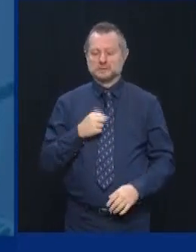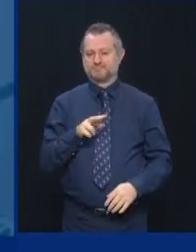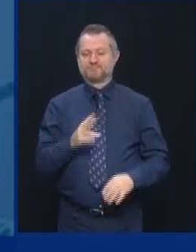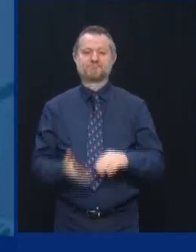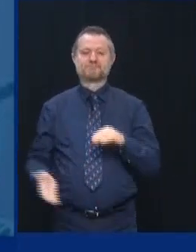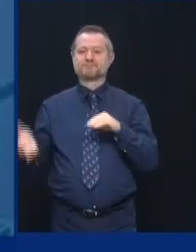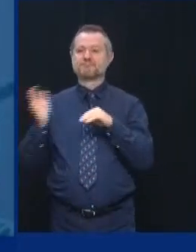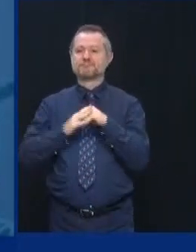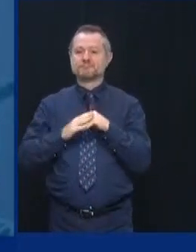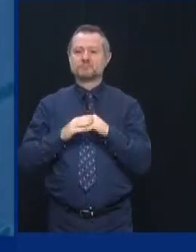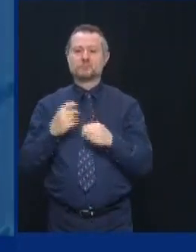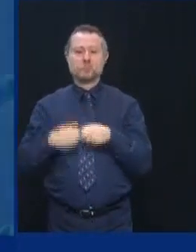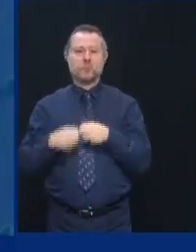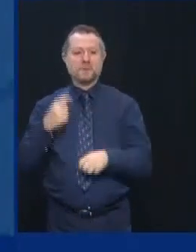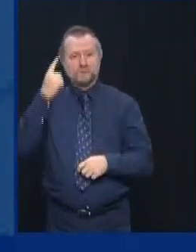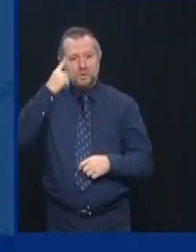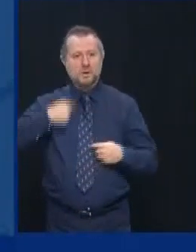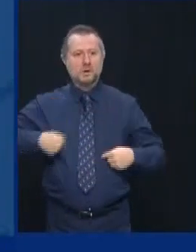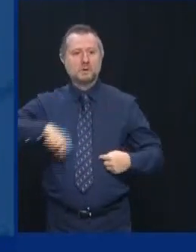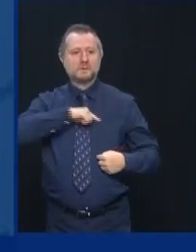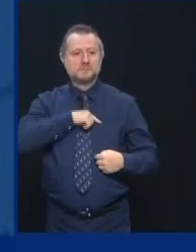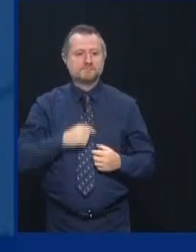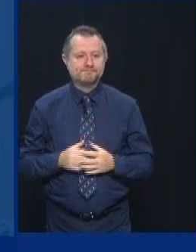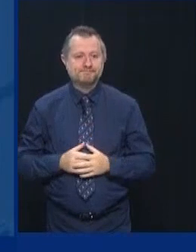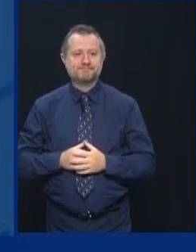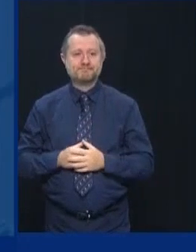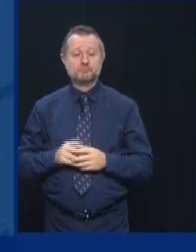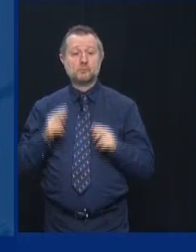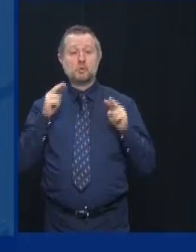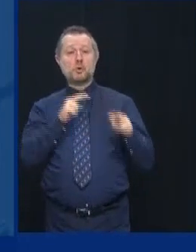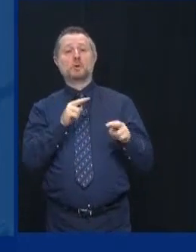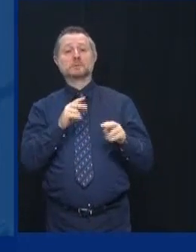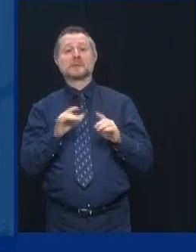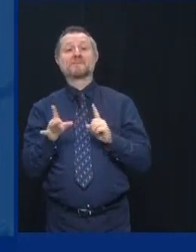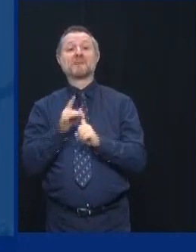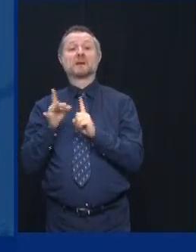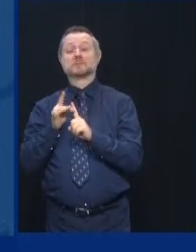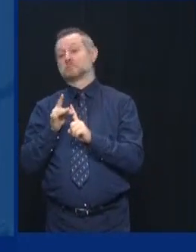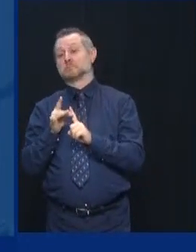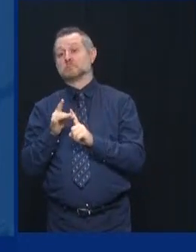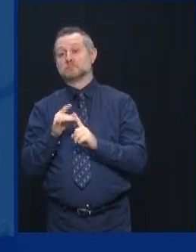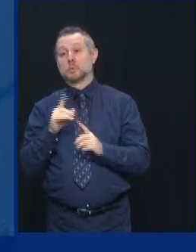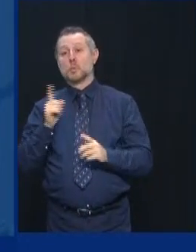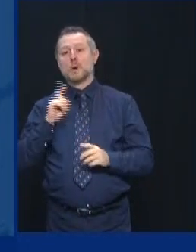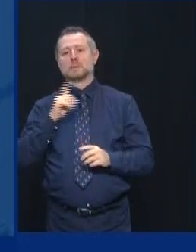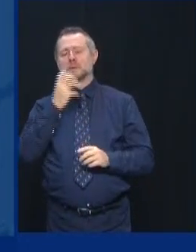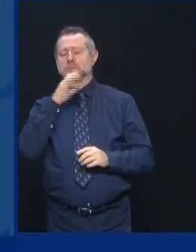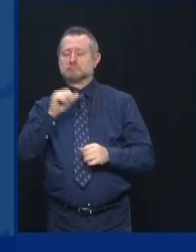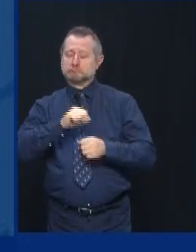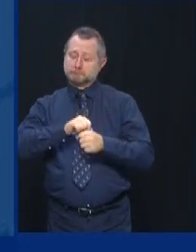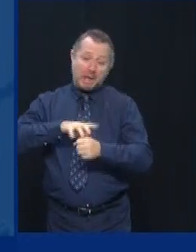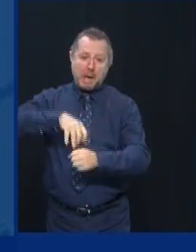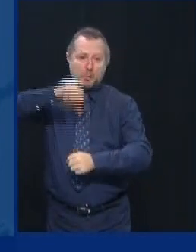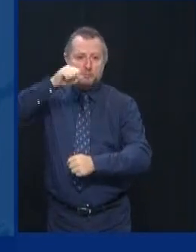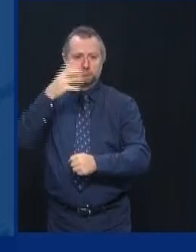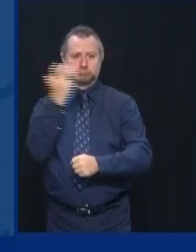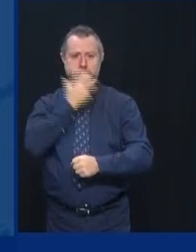IN. PEOPLE IN NEW JERSEY ARE COMING IN. SO THAT'S AN ADDED PROBLEM FOR